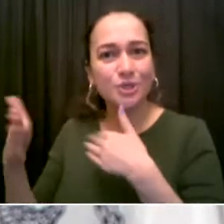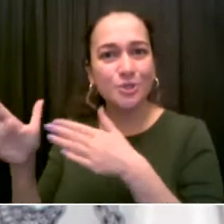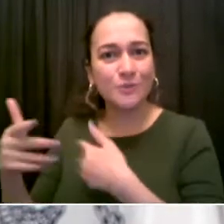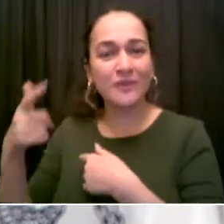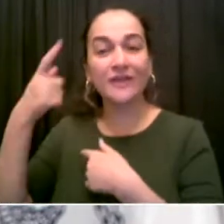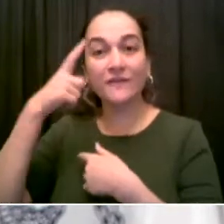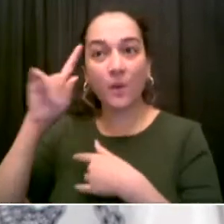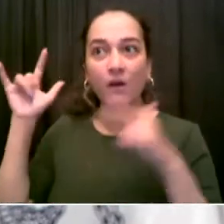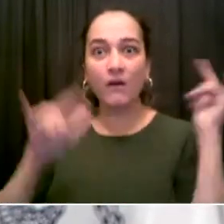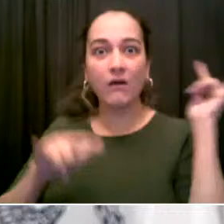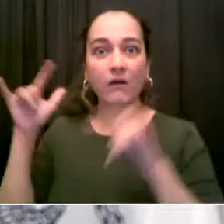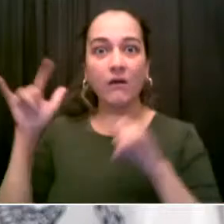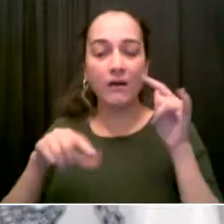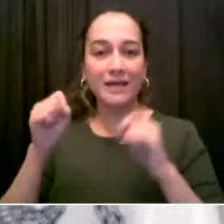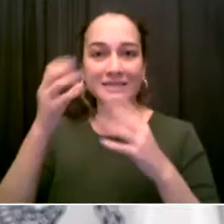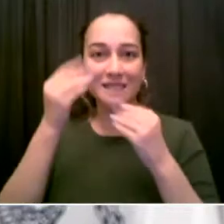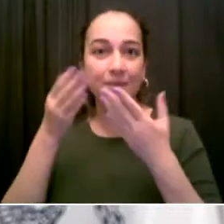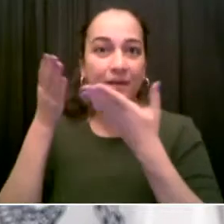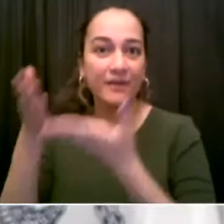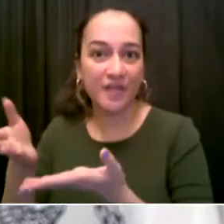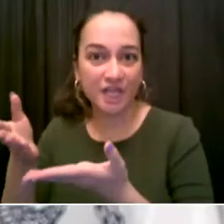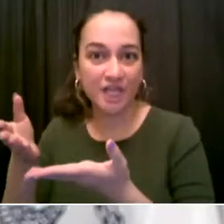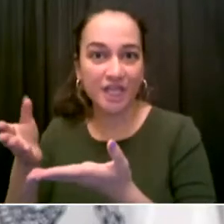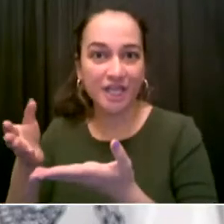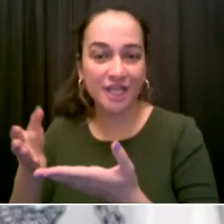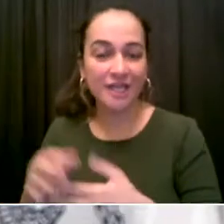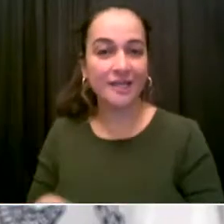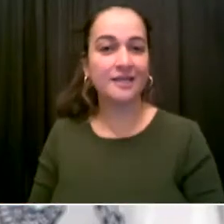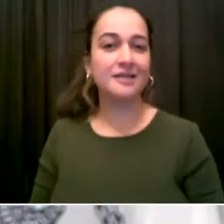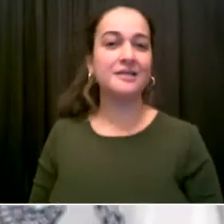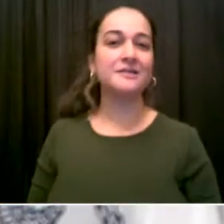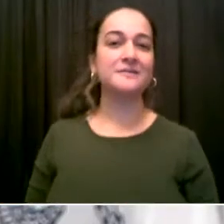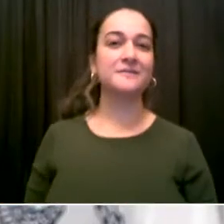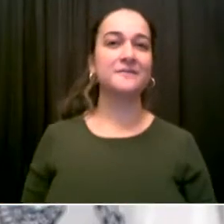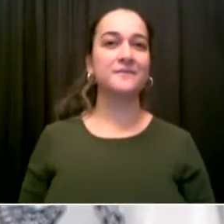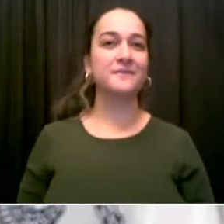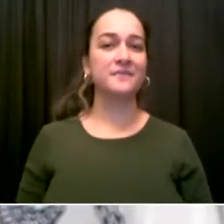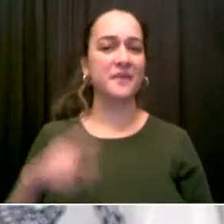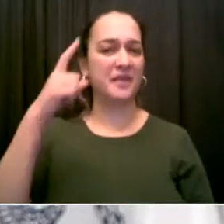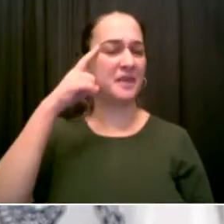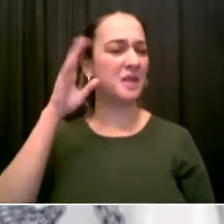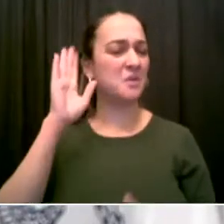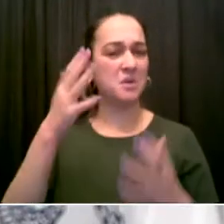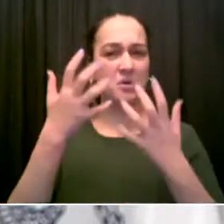THE SHELTER, THOSE ROOMS WILL OPEN UP. I THINK THERE WILL BE A STRONG CLIENTELE COINMG N IAND WANTING THOSE